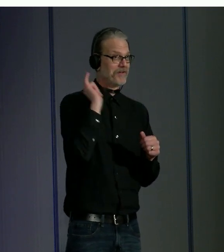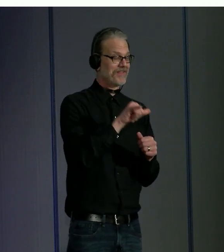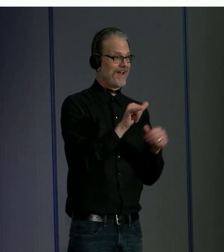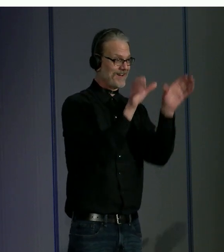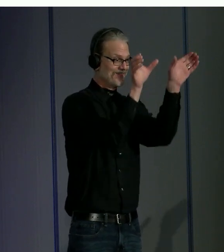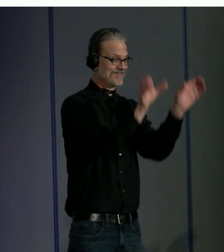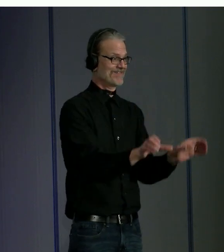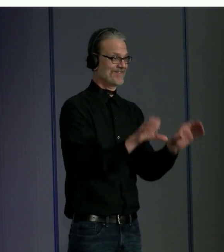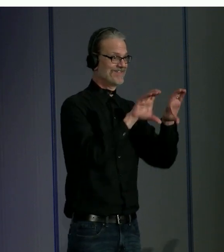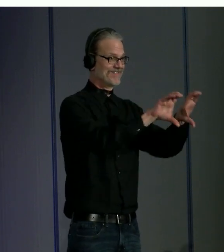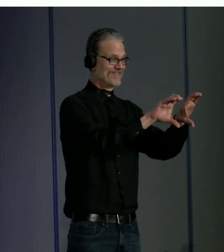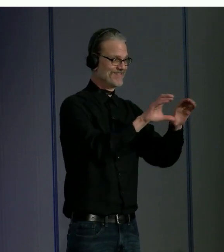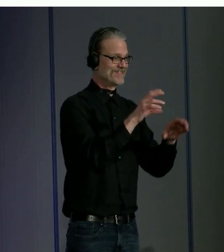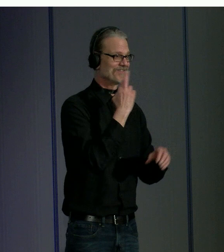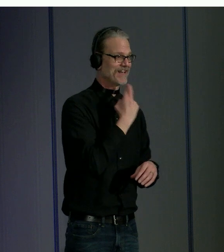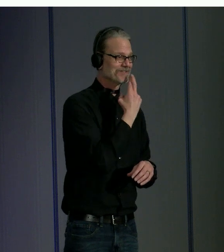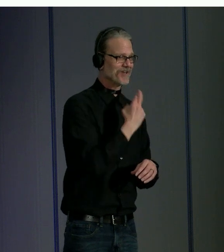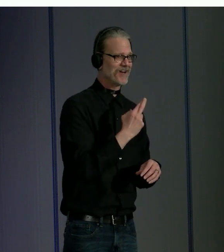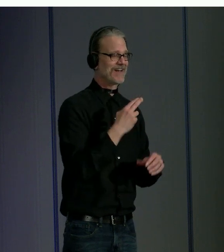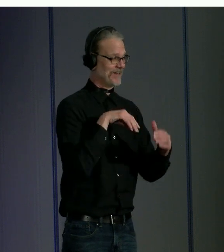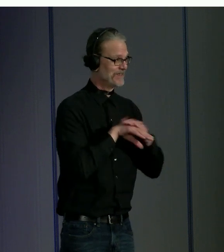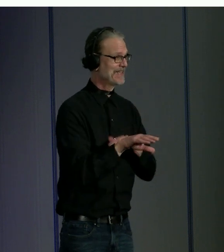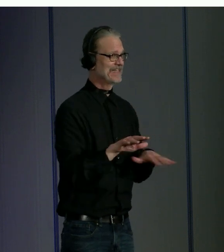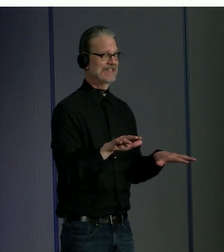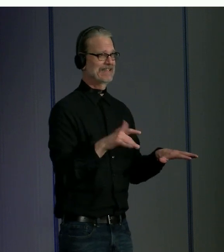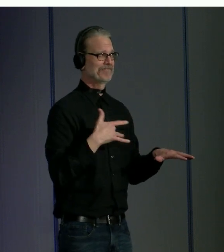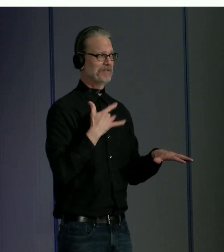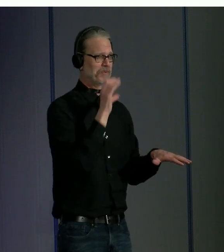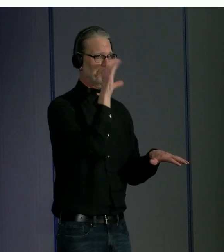It felt weird and wrong.